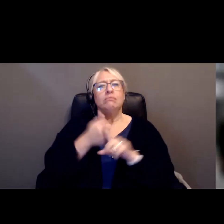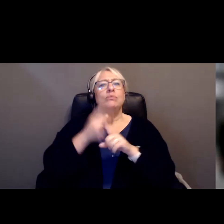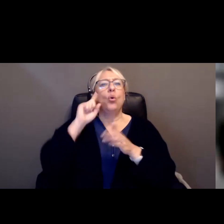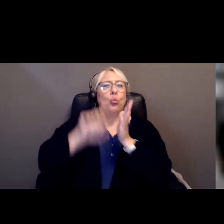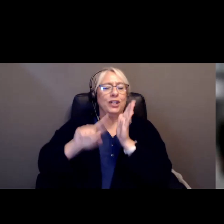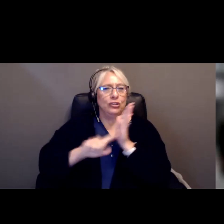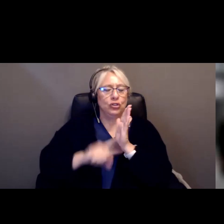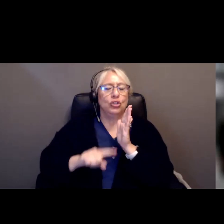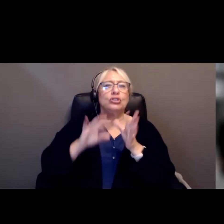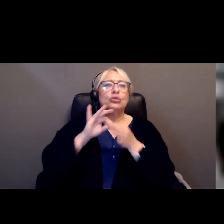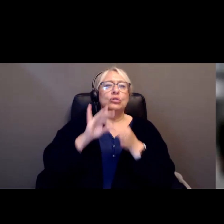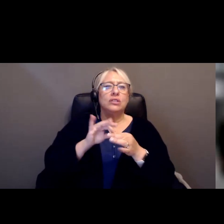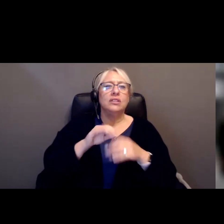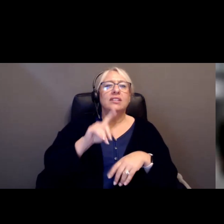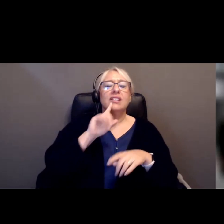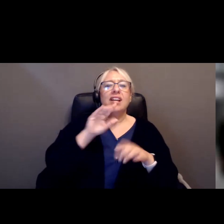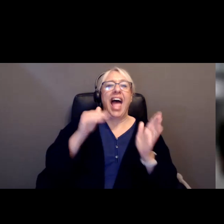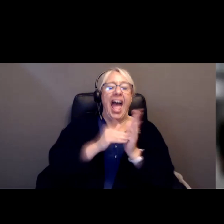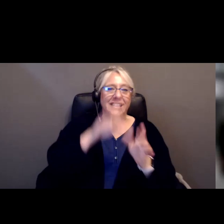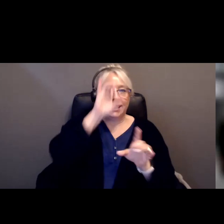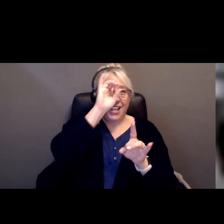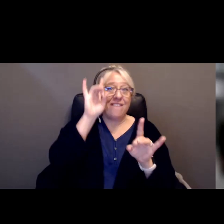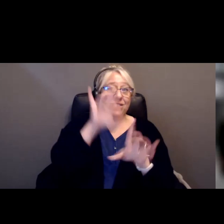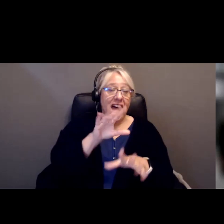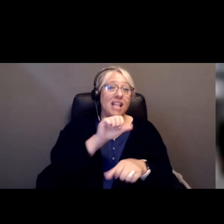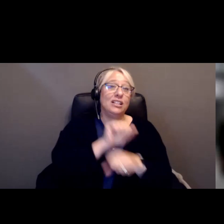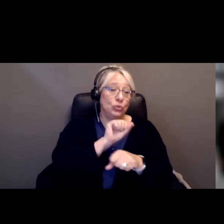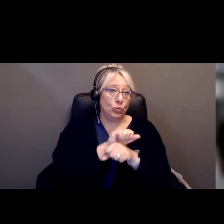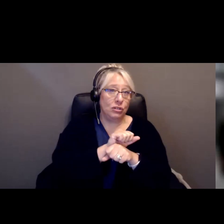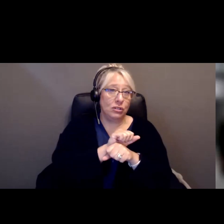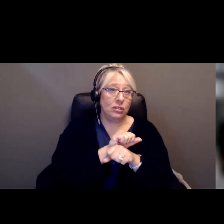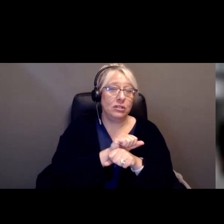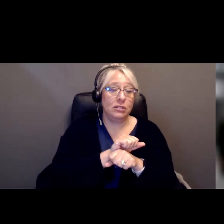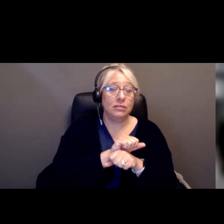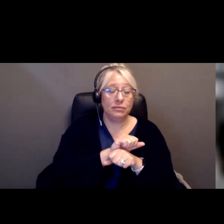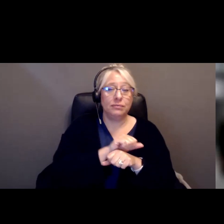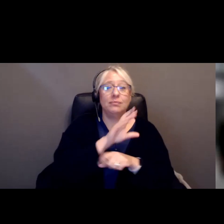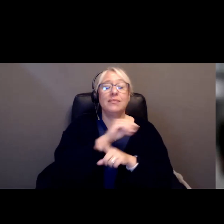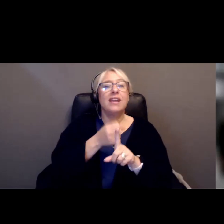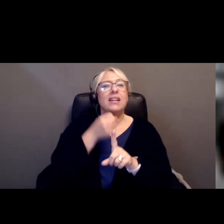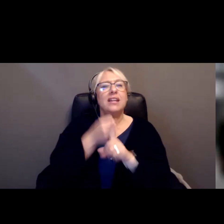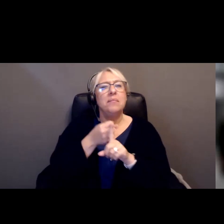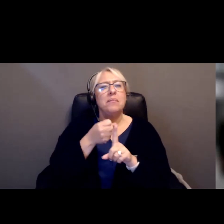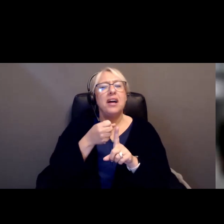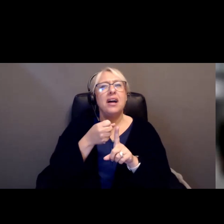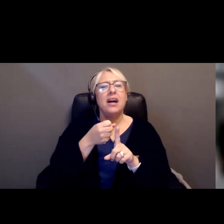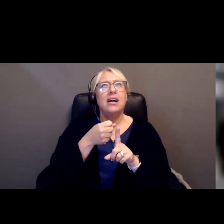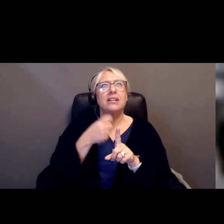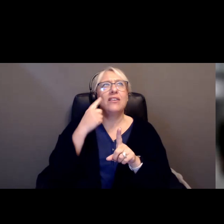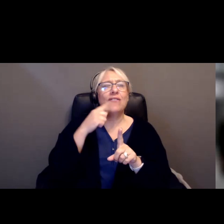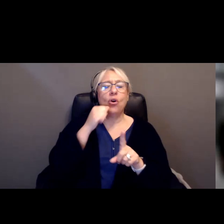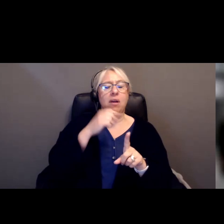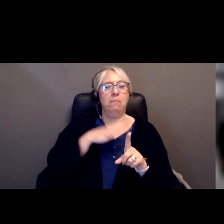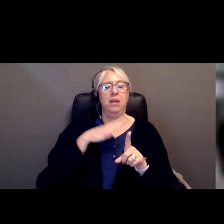context of anti-violence work and the impact for female-identified folks living with disabilities,